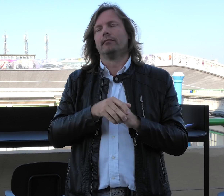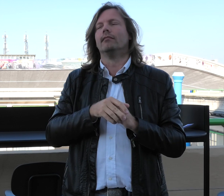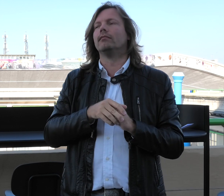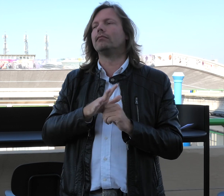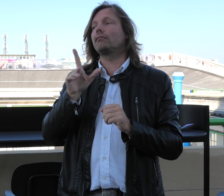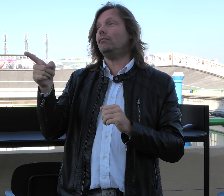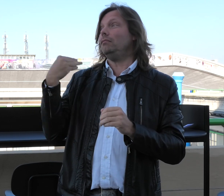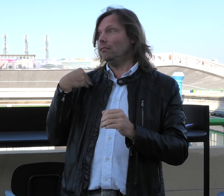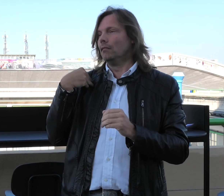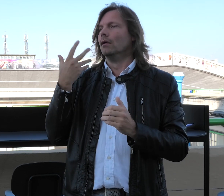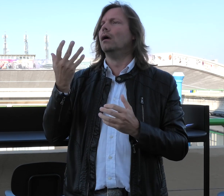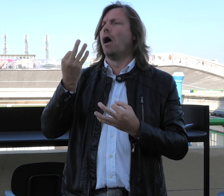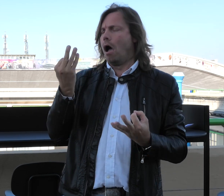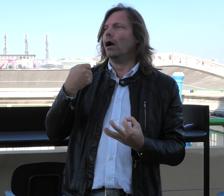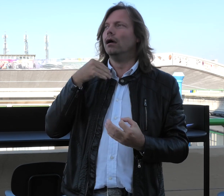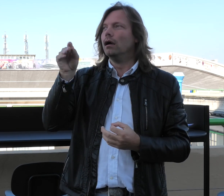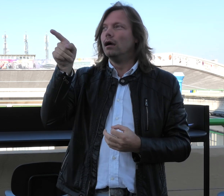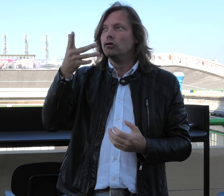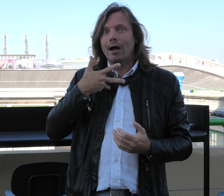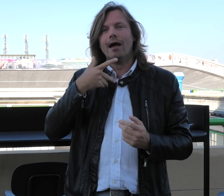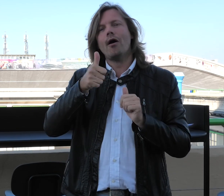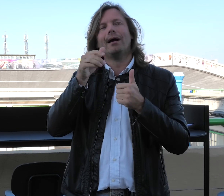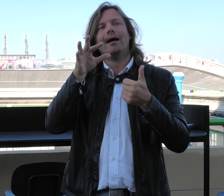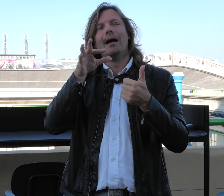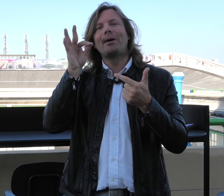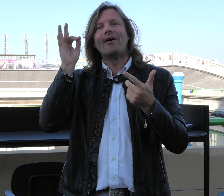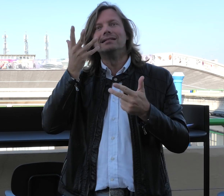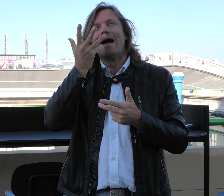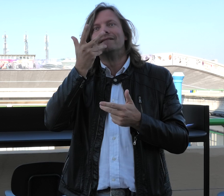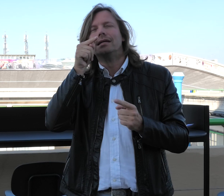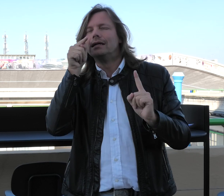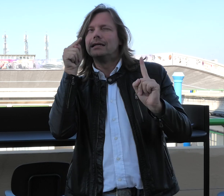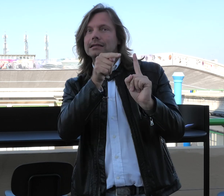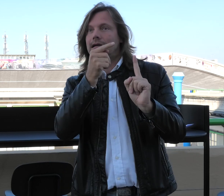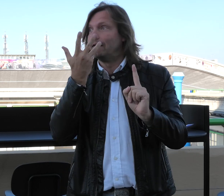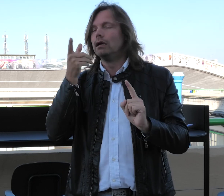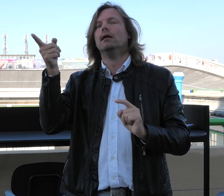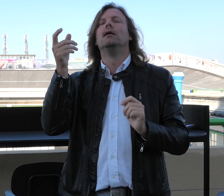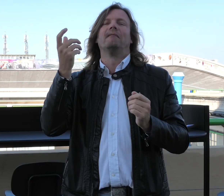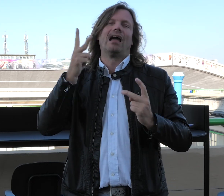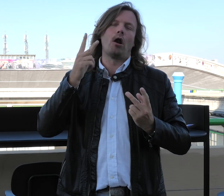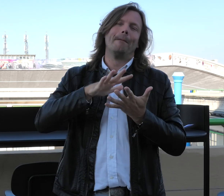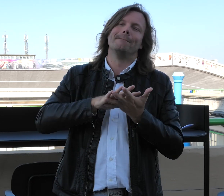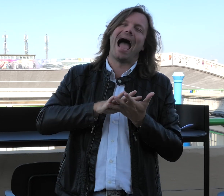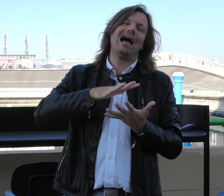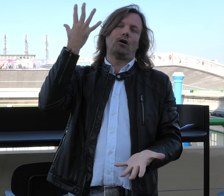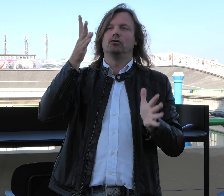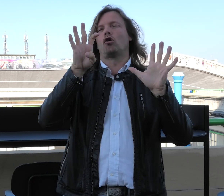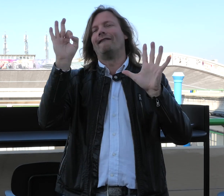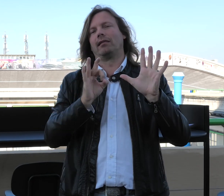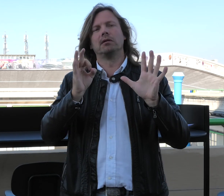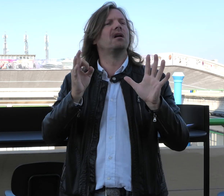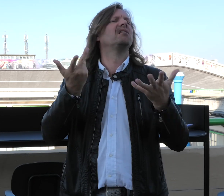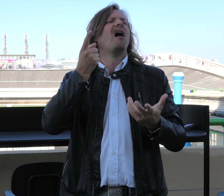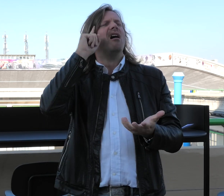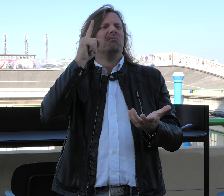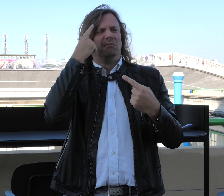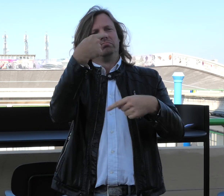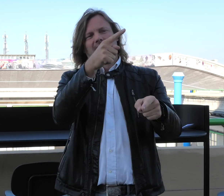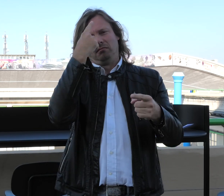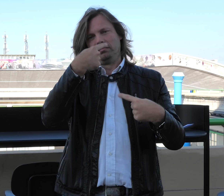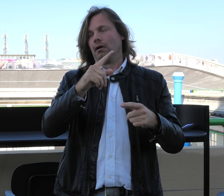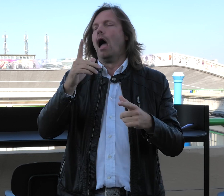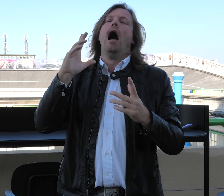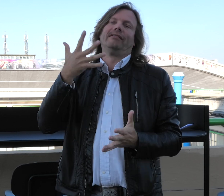I first ask for their preferences in terms of places to visit even though 90% always tell me they don't know and I choose.